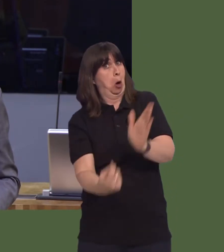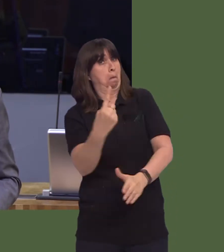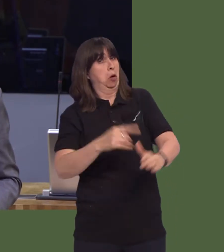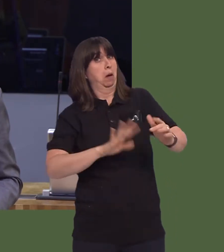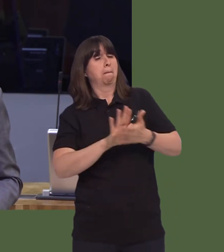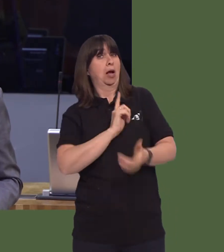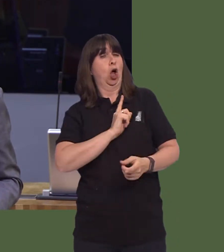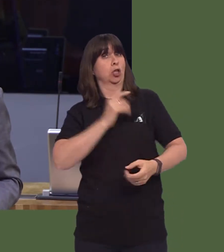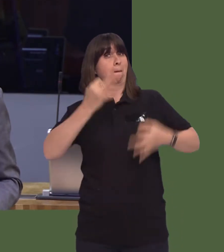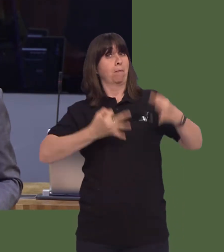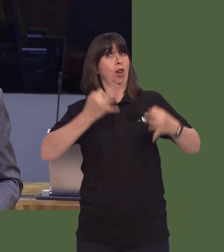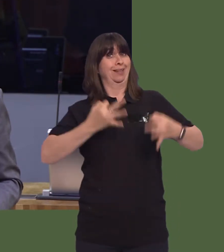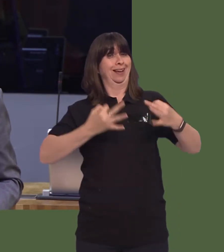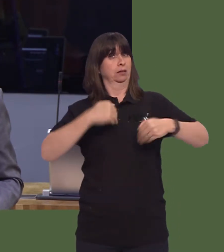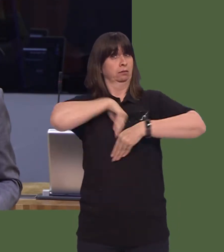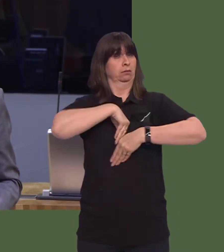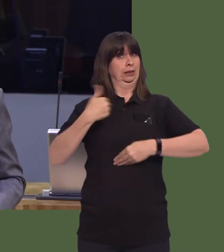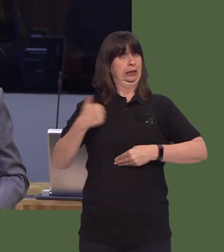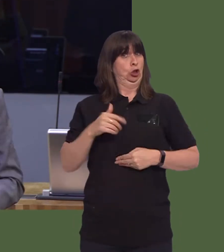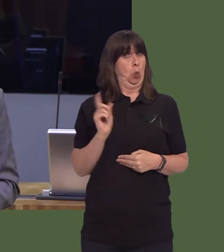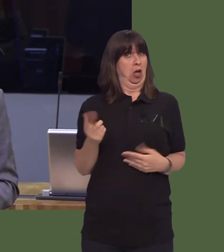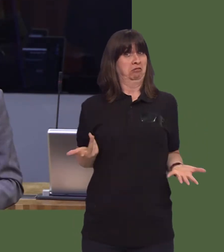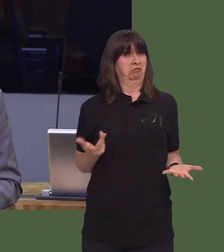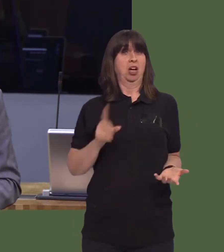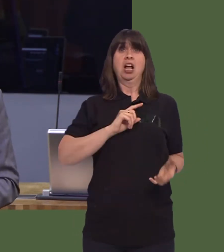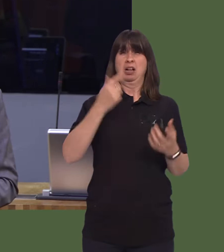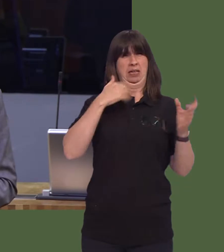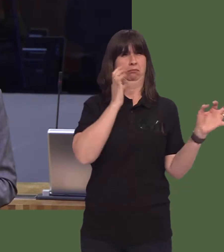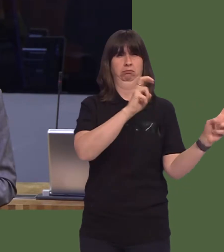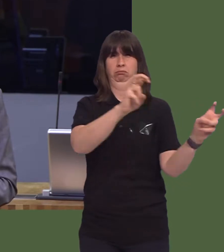very important as a background to this, and considering that 72 per cent of secondary